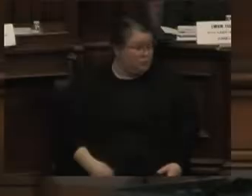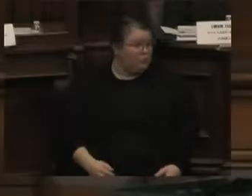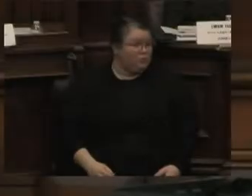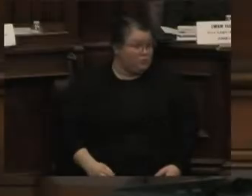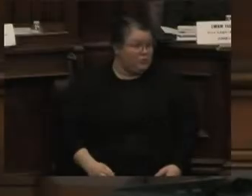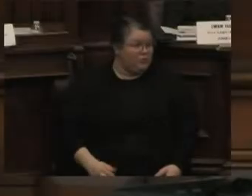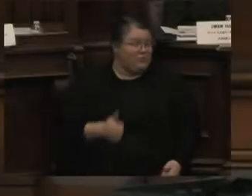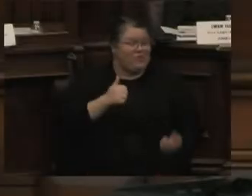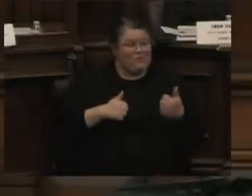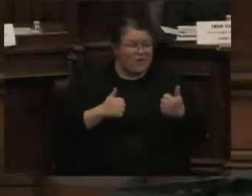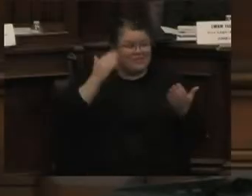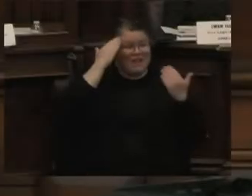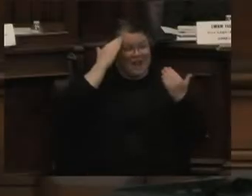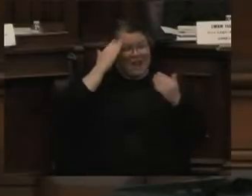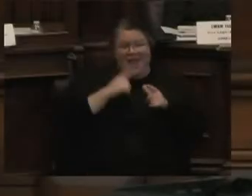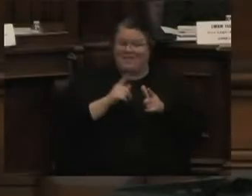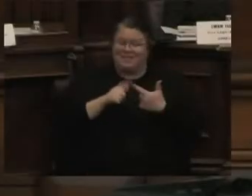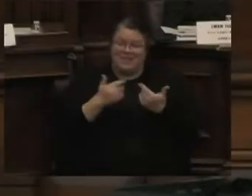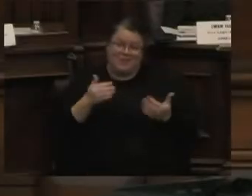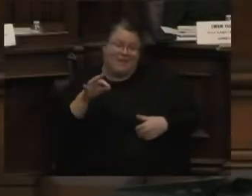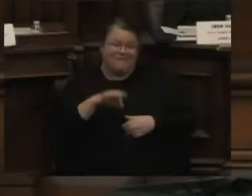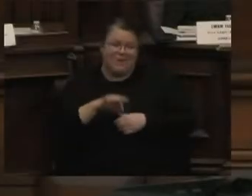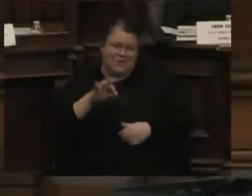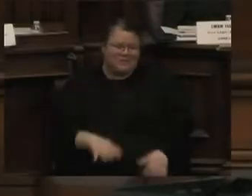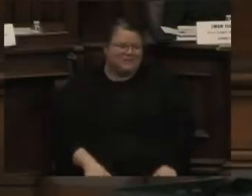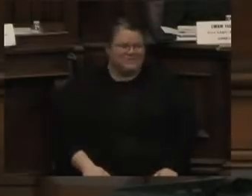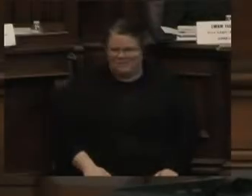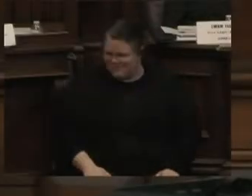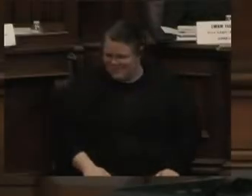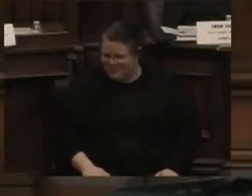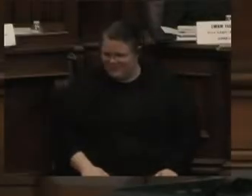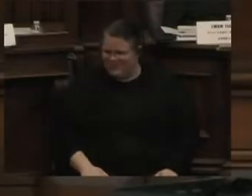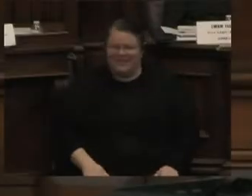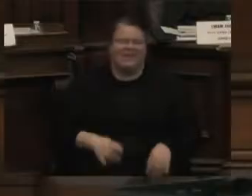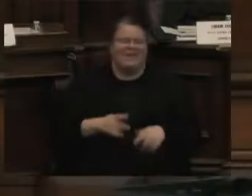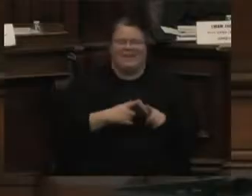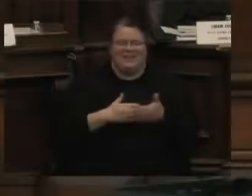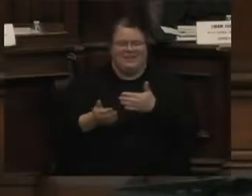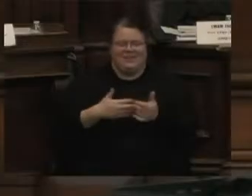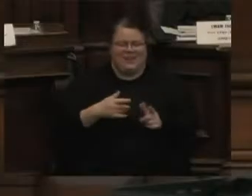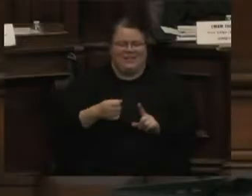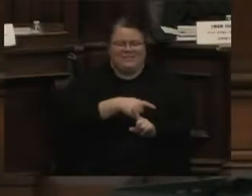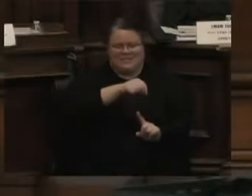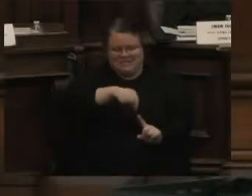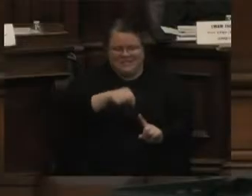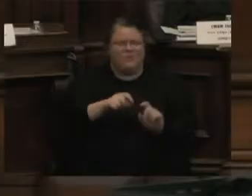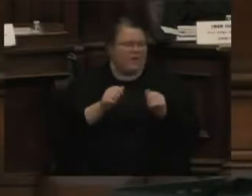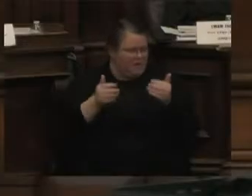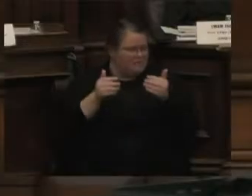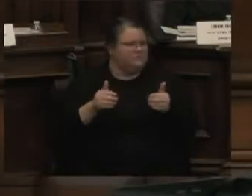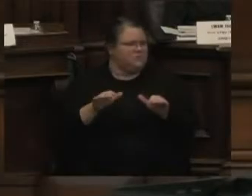put your name in the hat and,